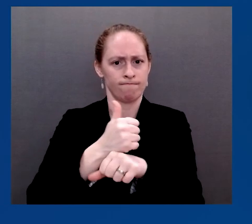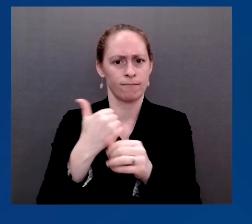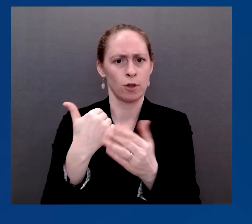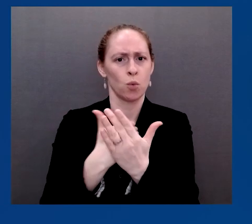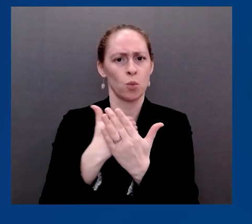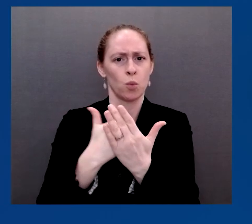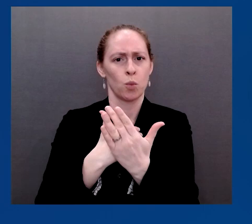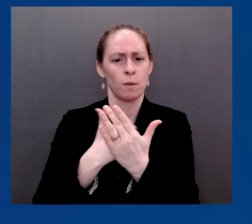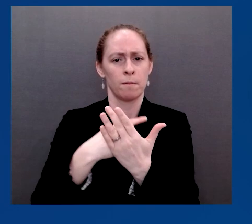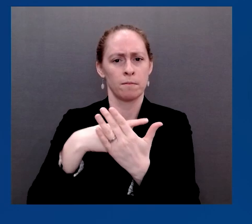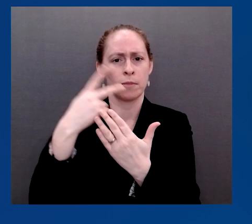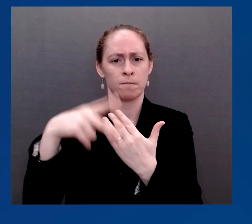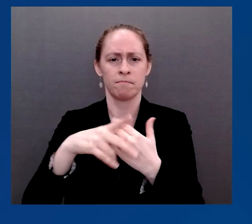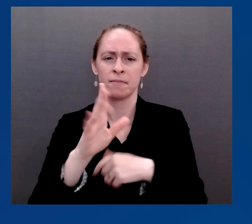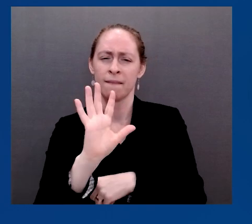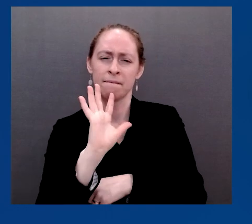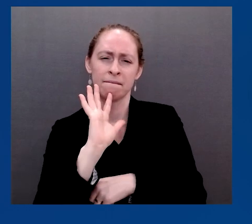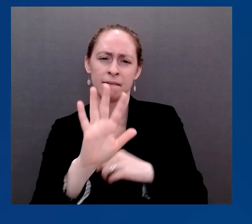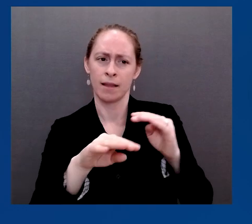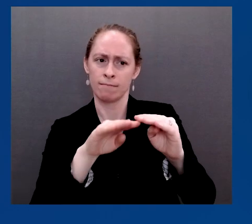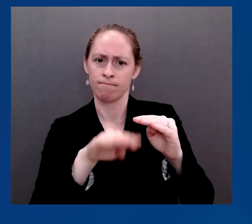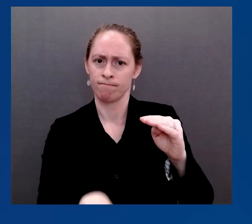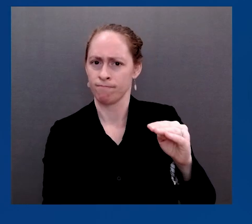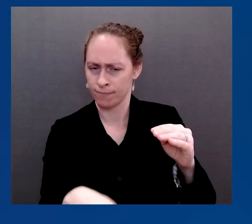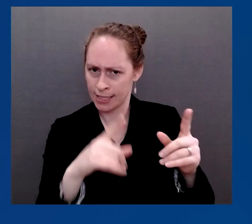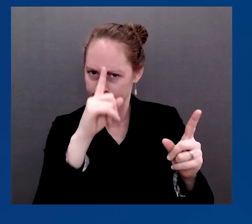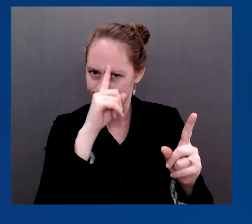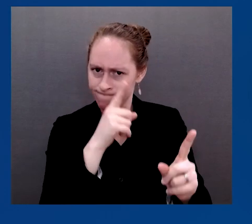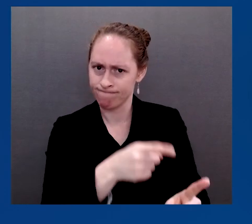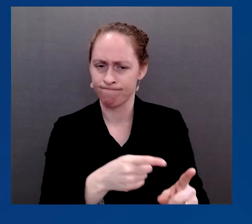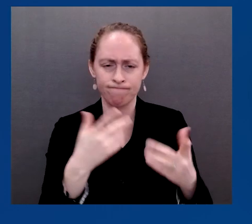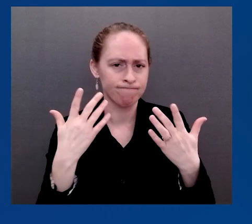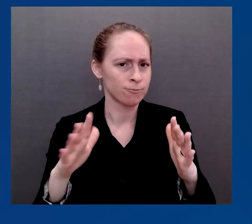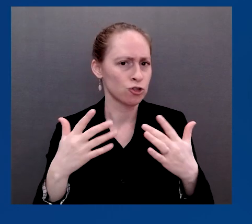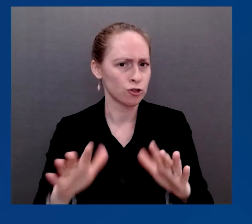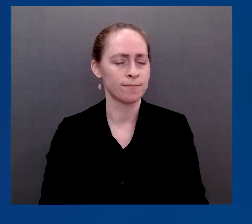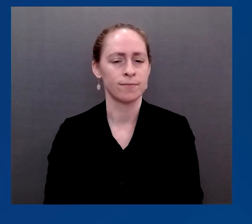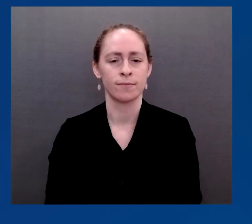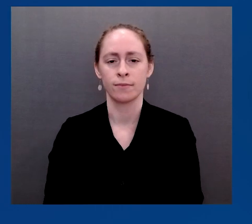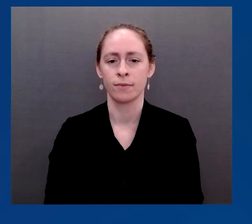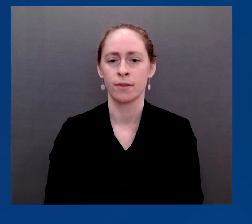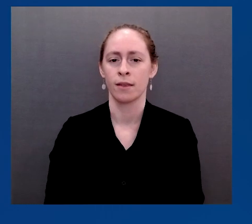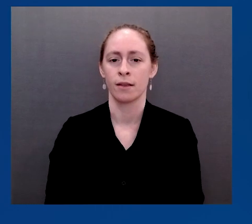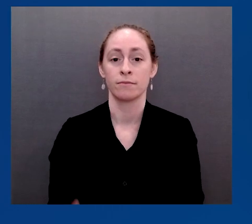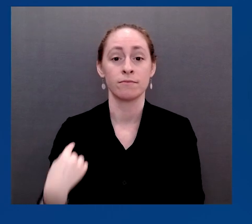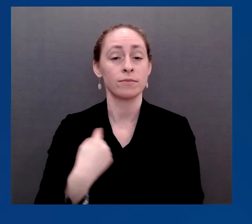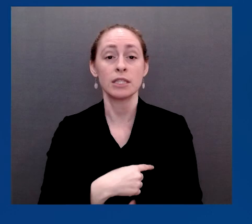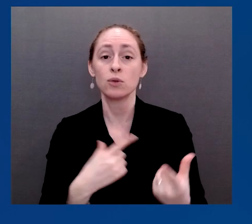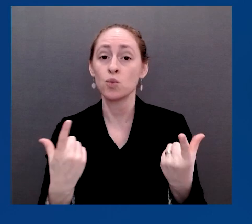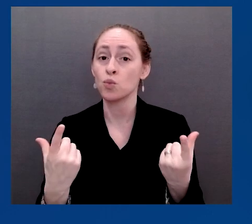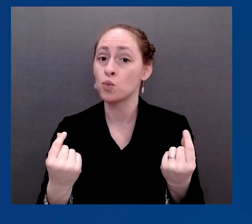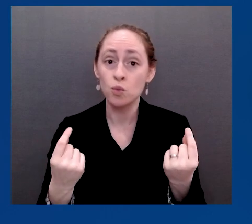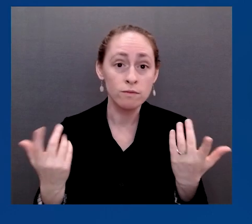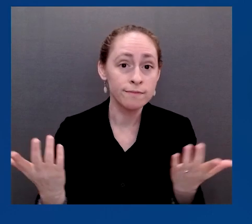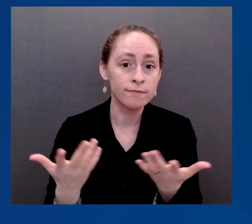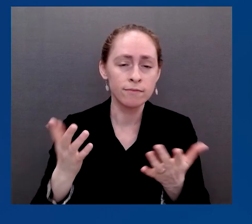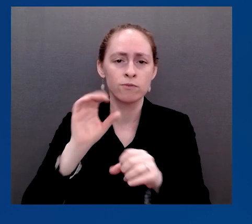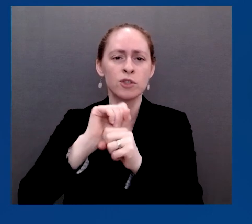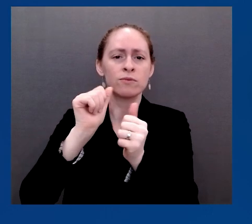CDC is working with states to help them prepare. We've secured enough vaccine supply for all kids